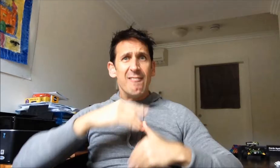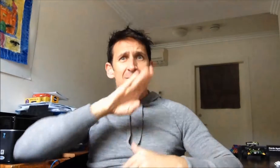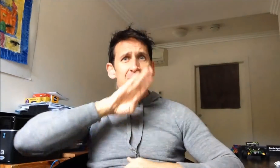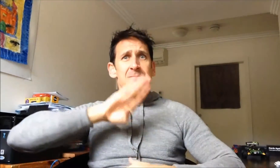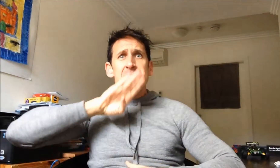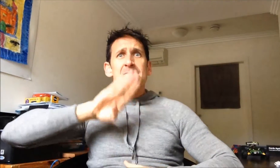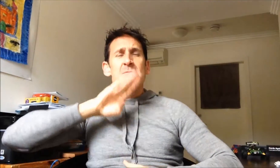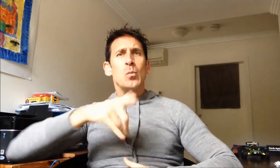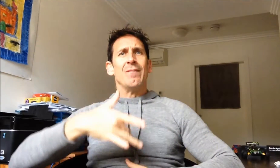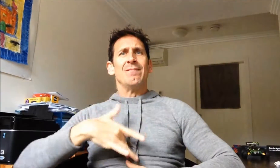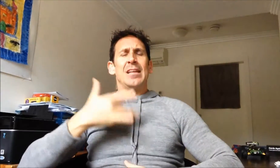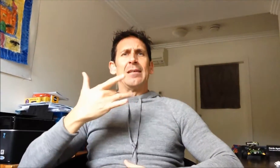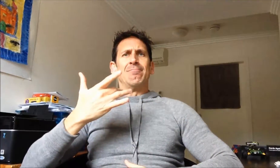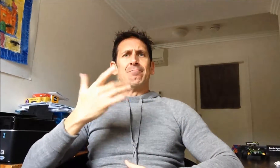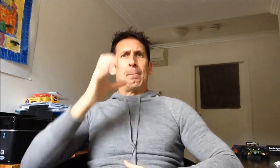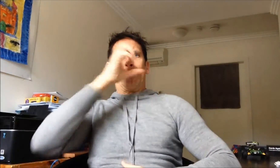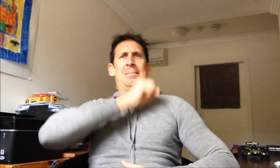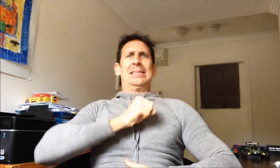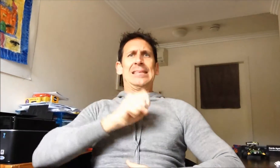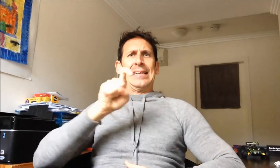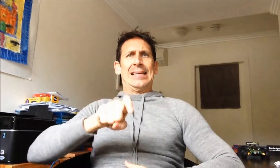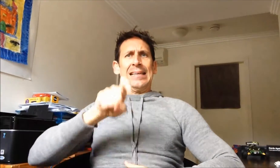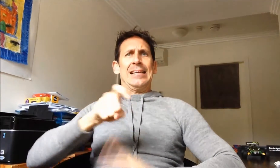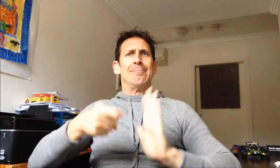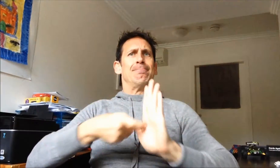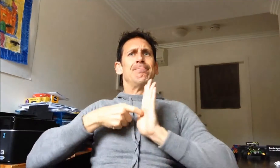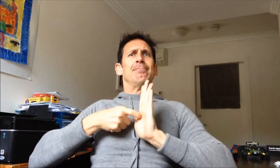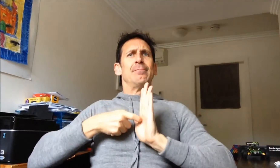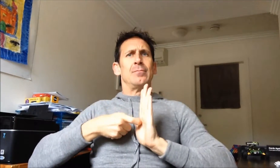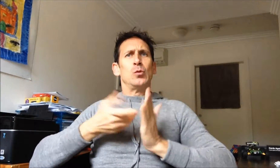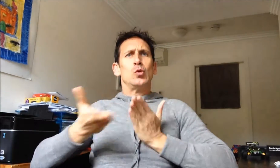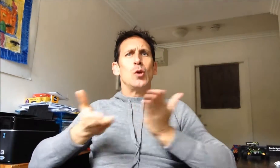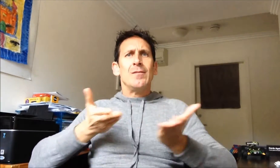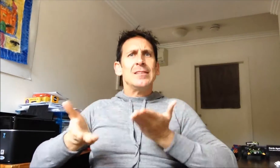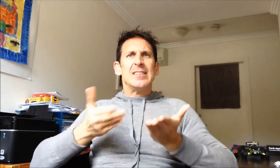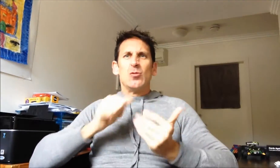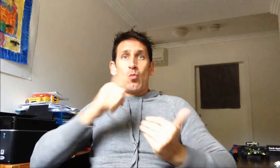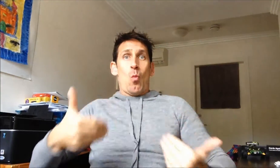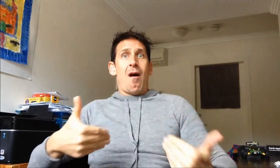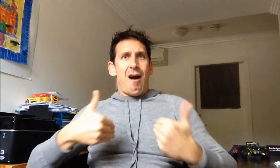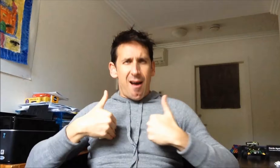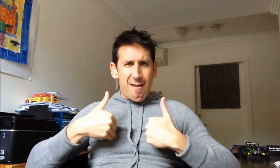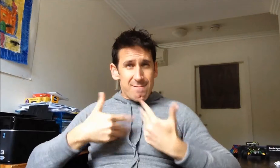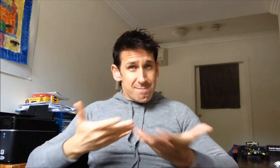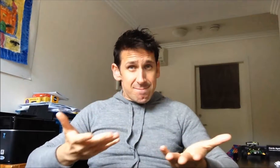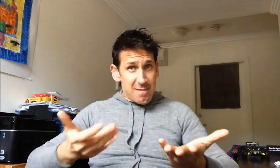any frustrations you may have, or any needs for services that are not yet available to you.